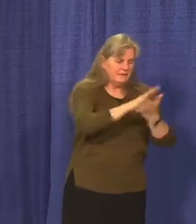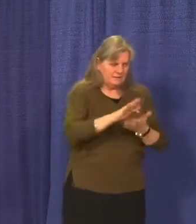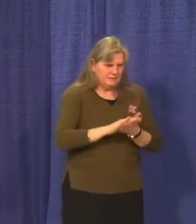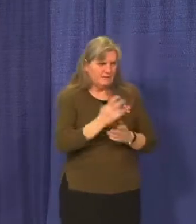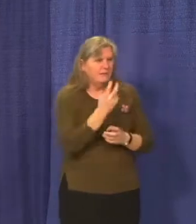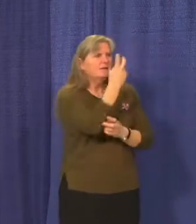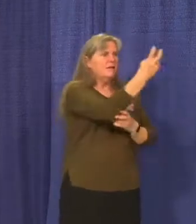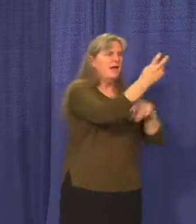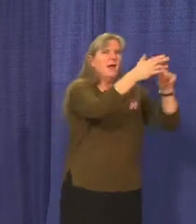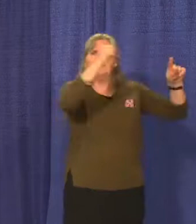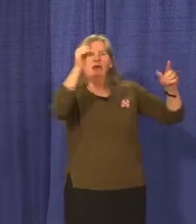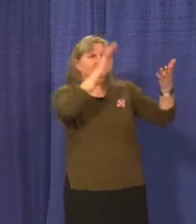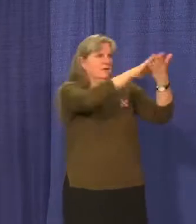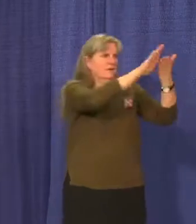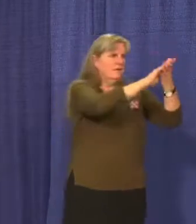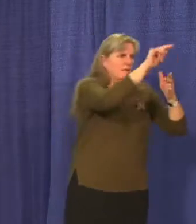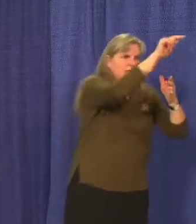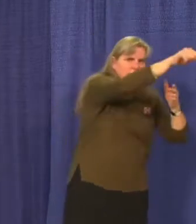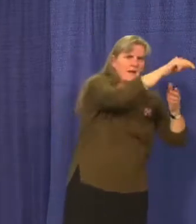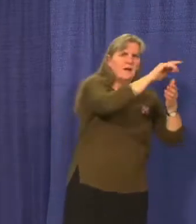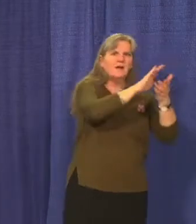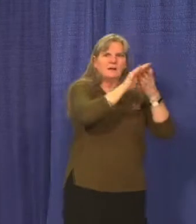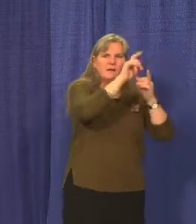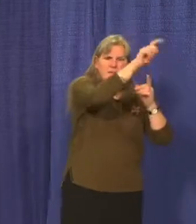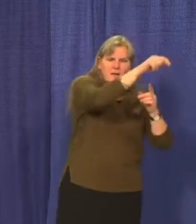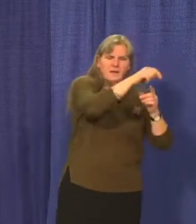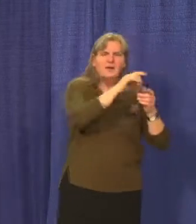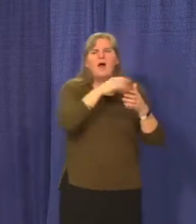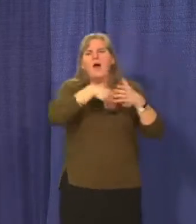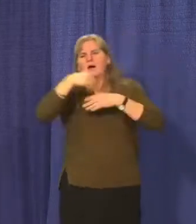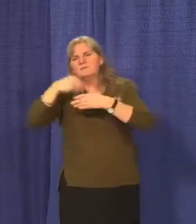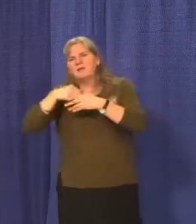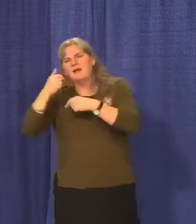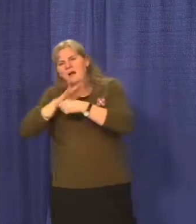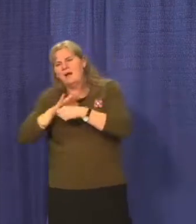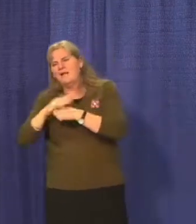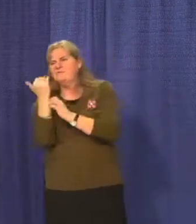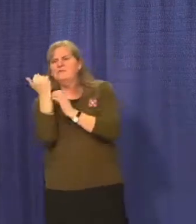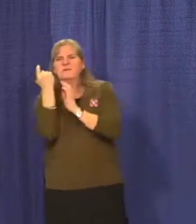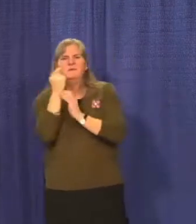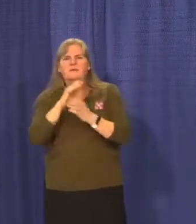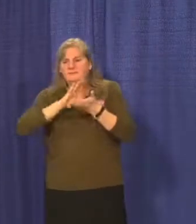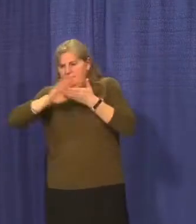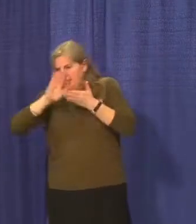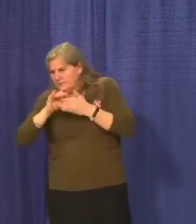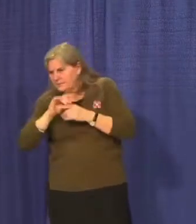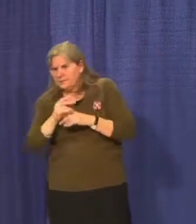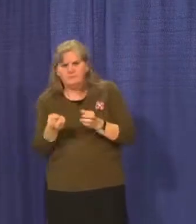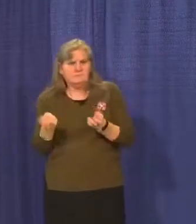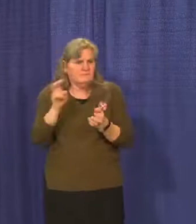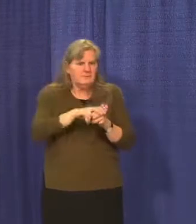get there vaccination, they go back to a waiting area on the way out to spend 15 minutes.